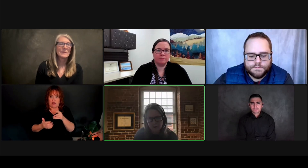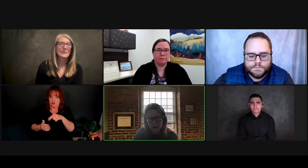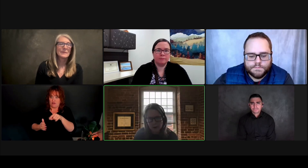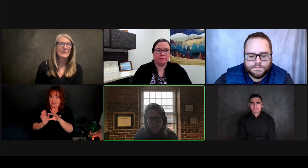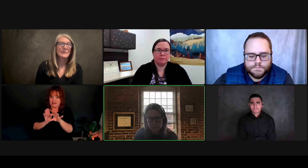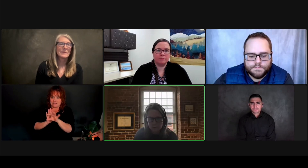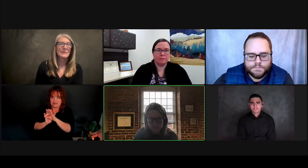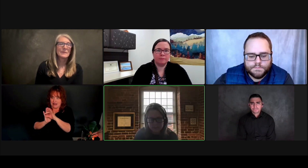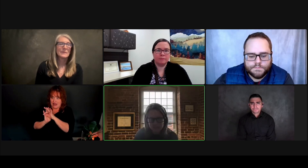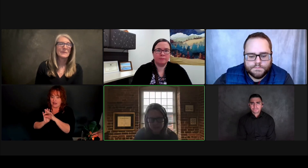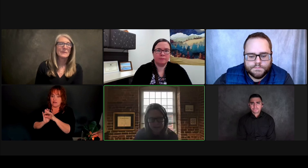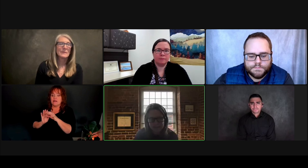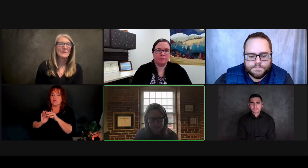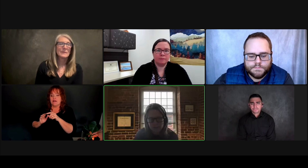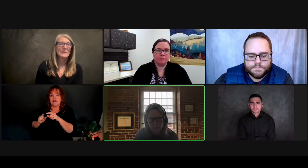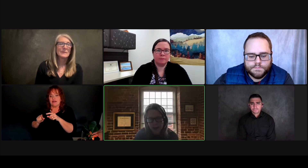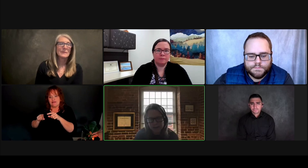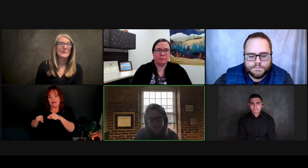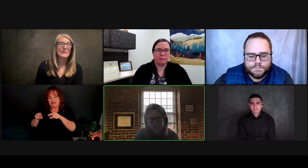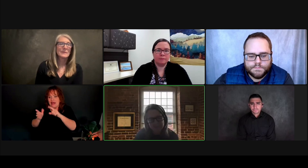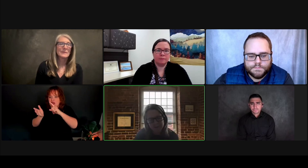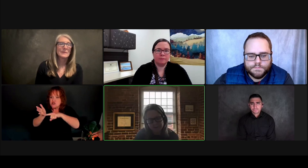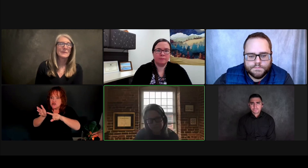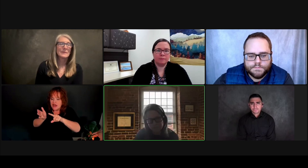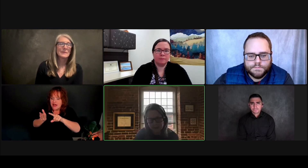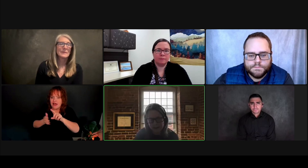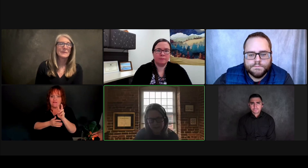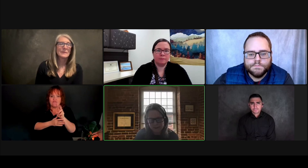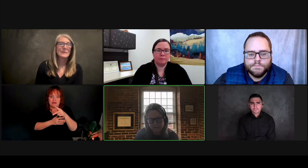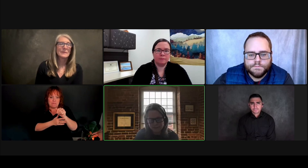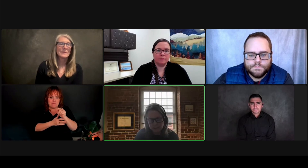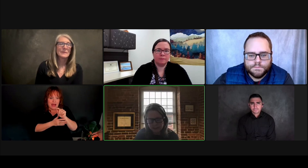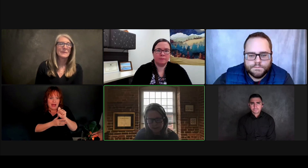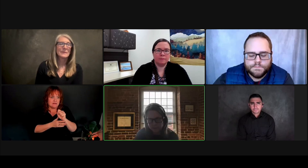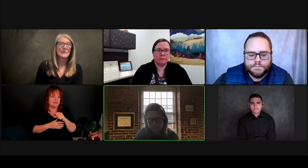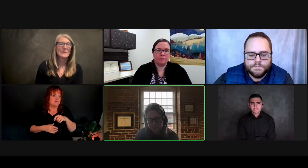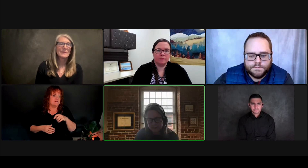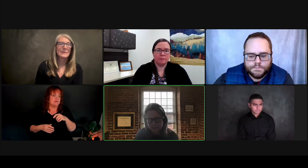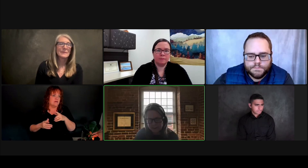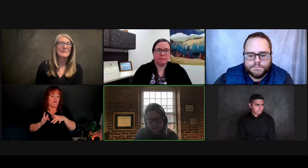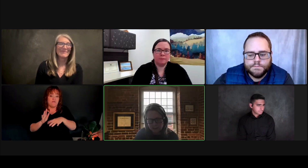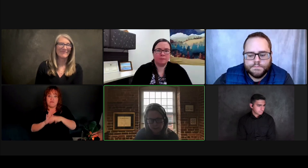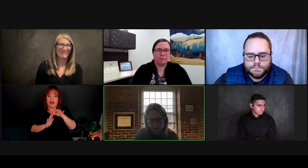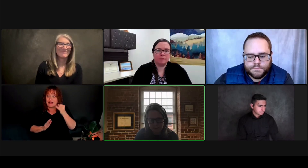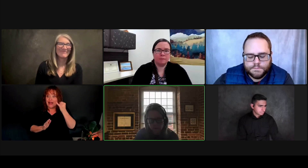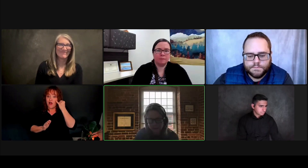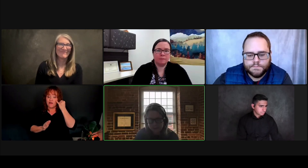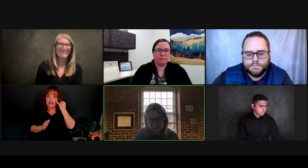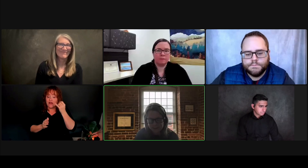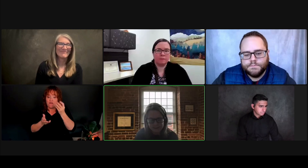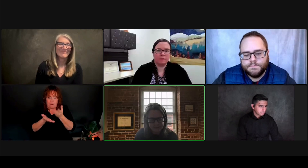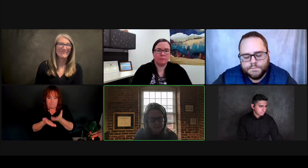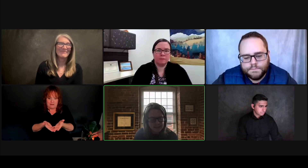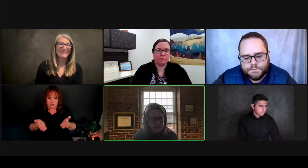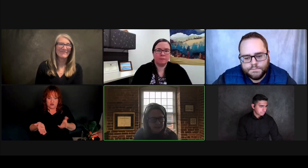people are at least checking VPATs. They're finding out if the material is accessible and to what extent.